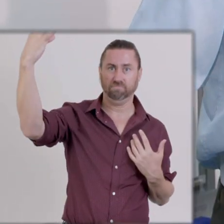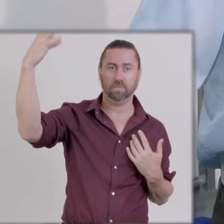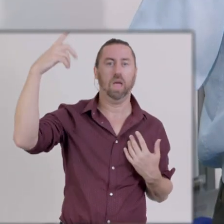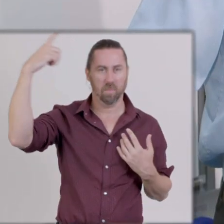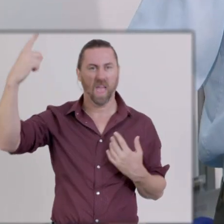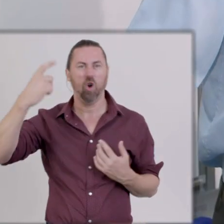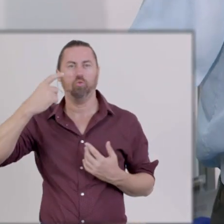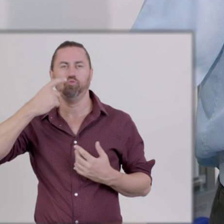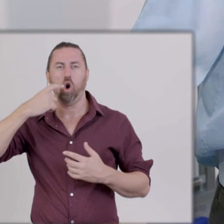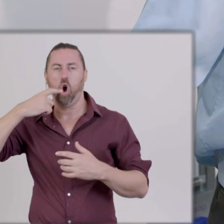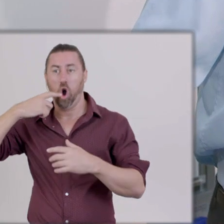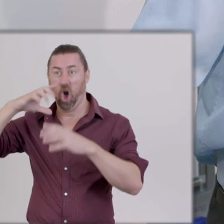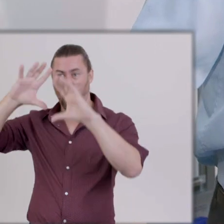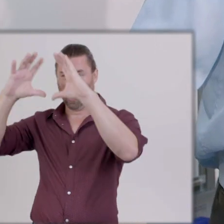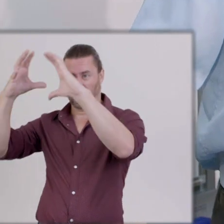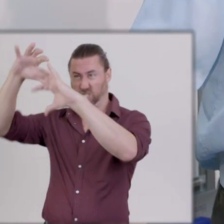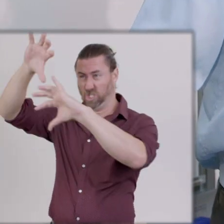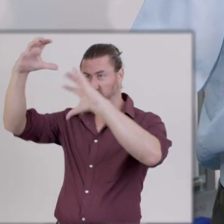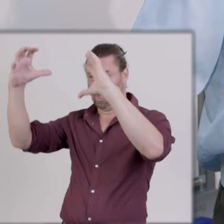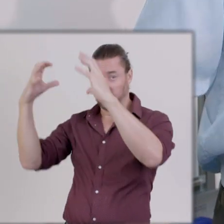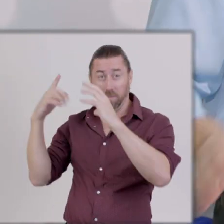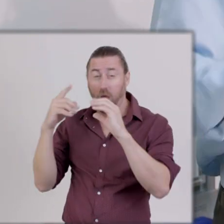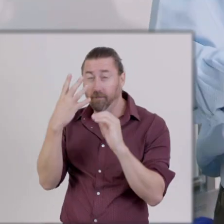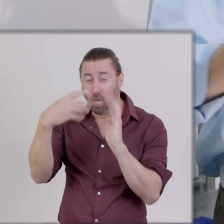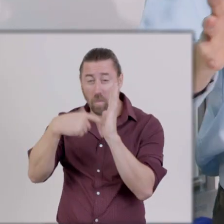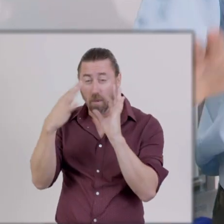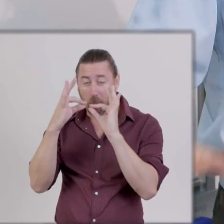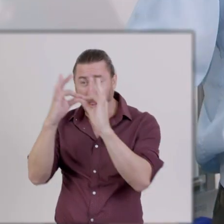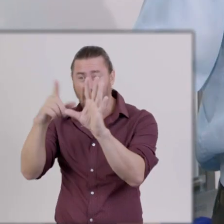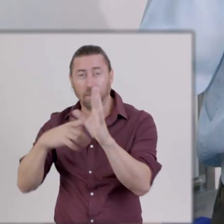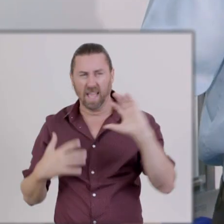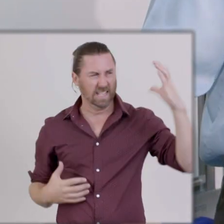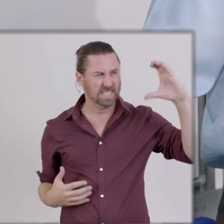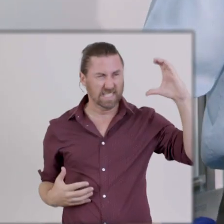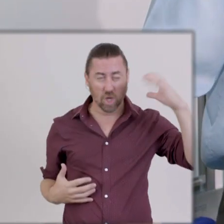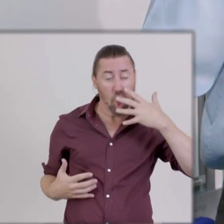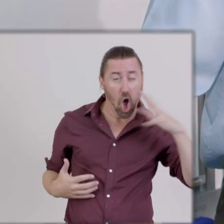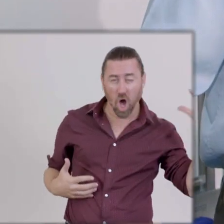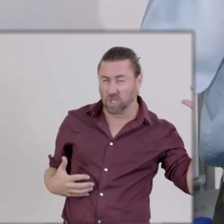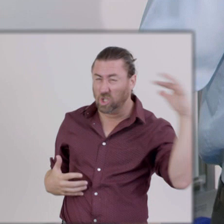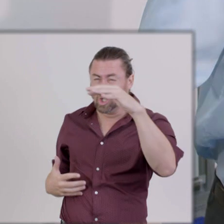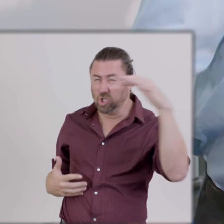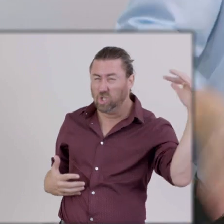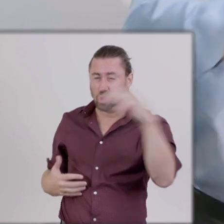it means the rocks there have been exposed to sun's radiation for those billions of years.